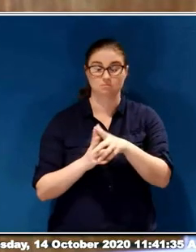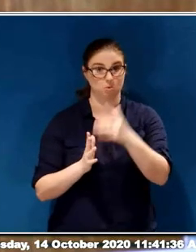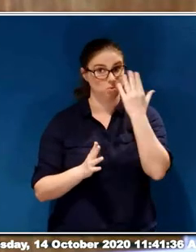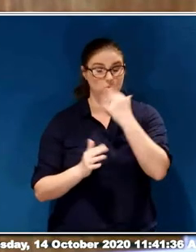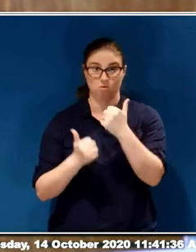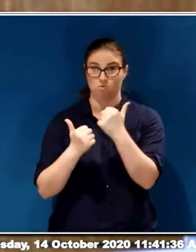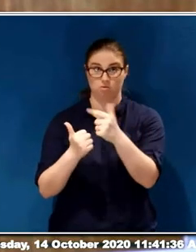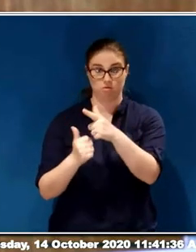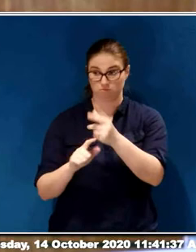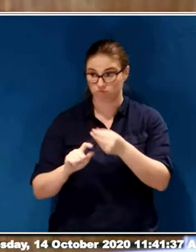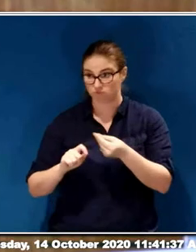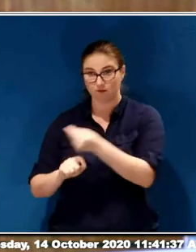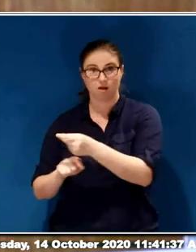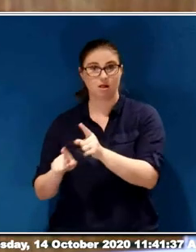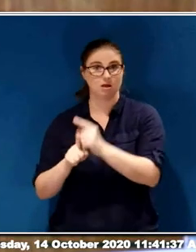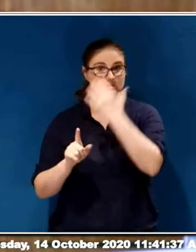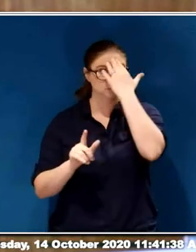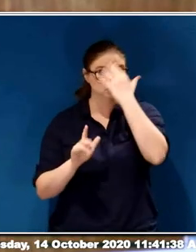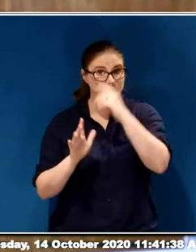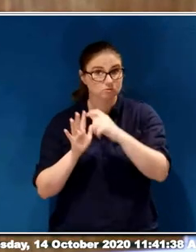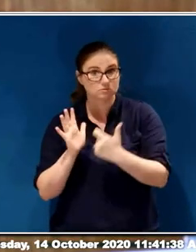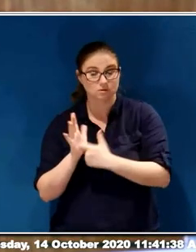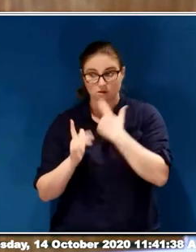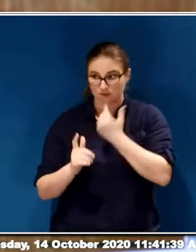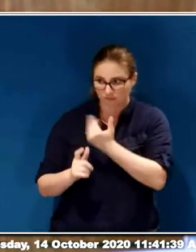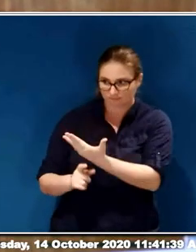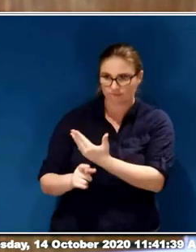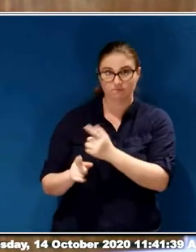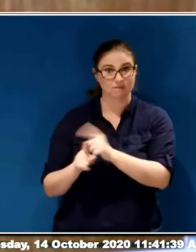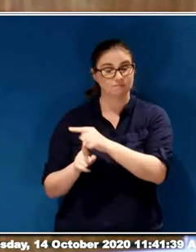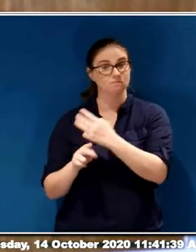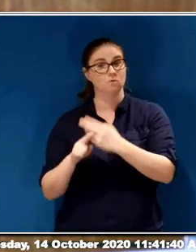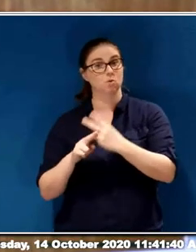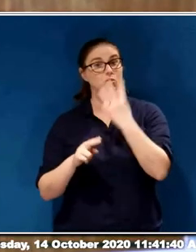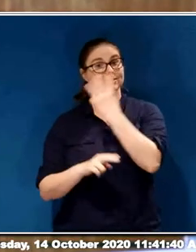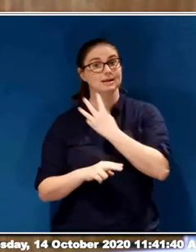that he was there, for the three days a week, one-on-one support.